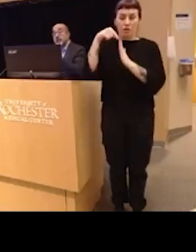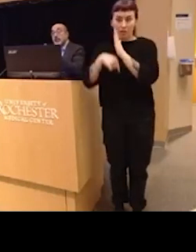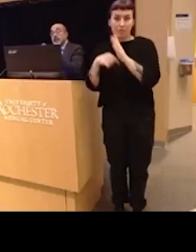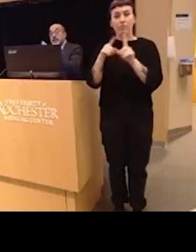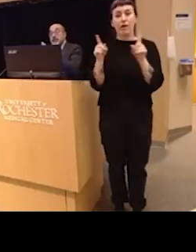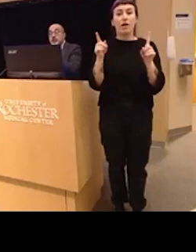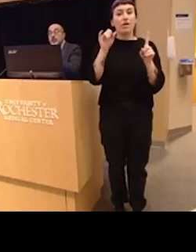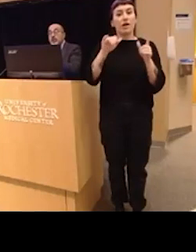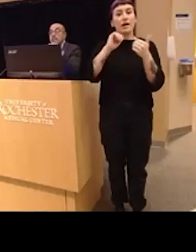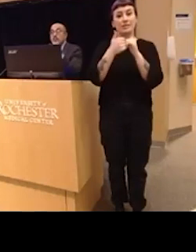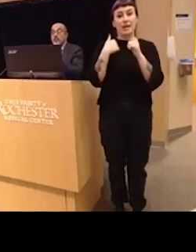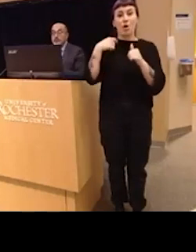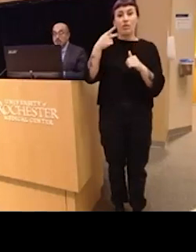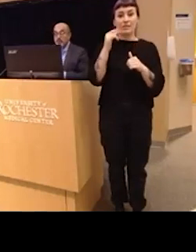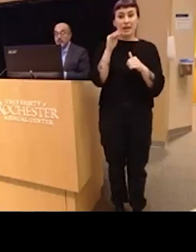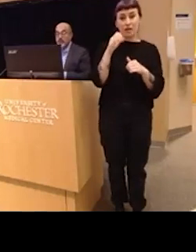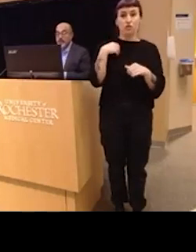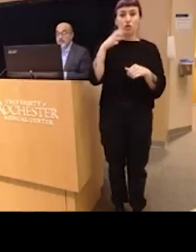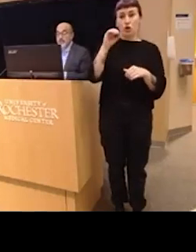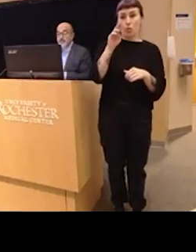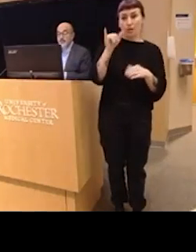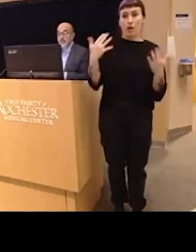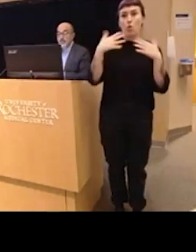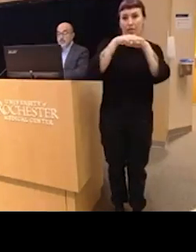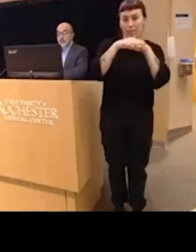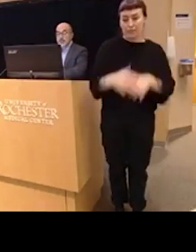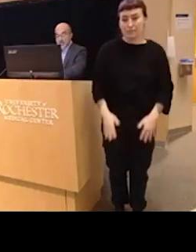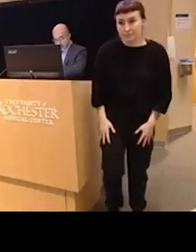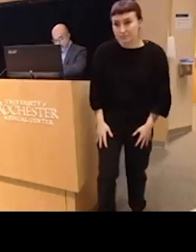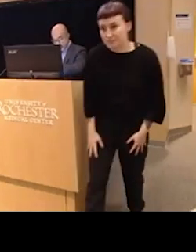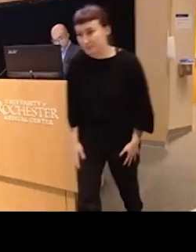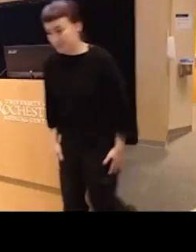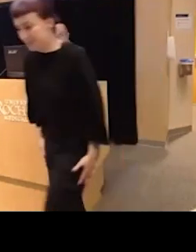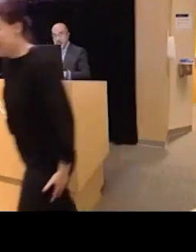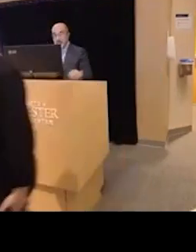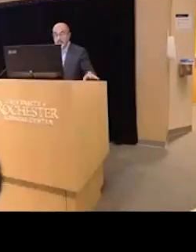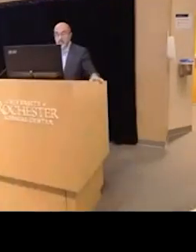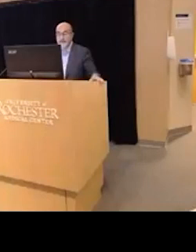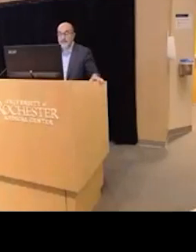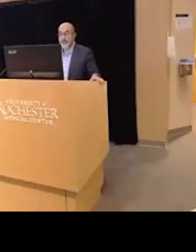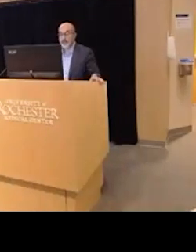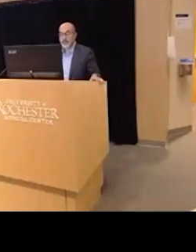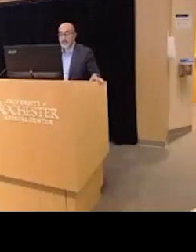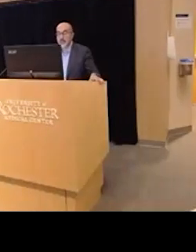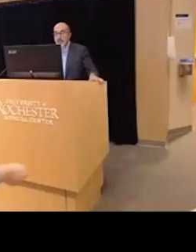that psychiatric comorbidity overlaps with chronic pain so I'll talk a couple studies um about uh